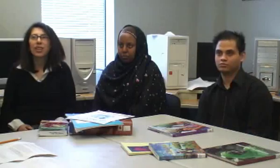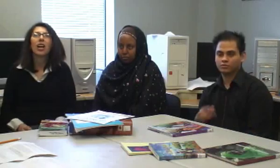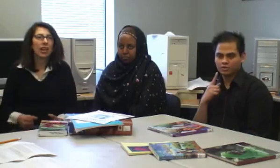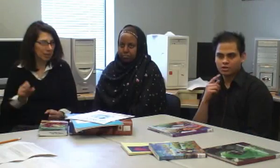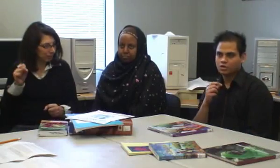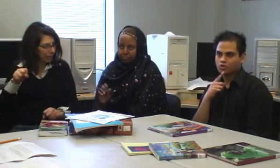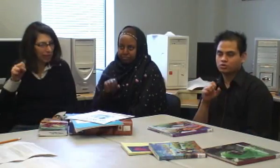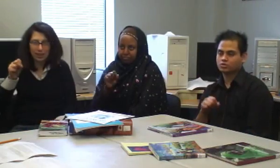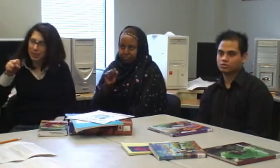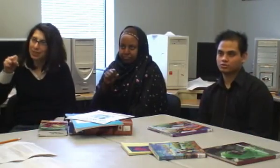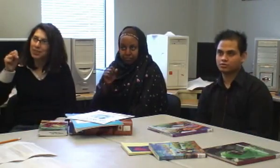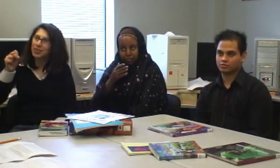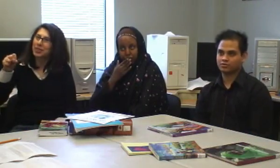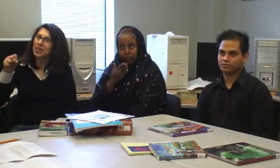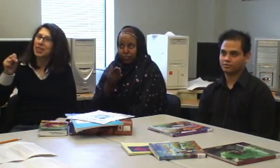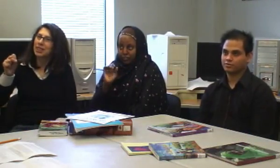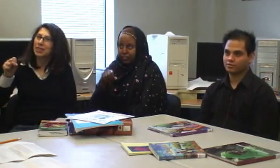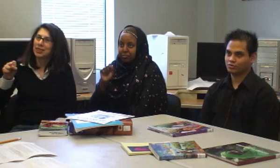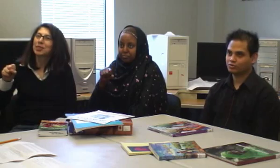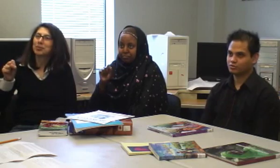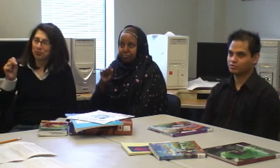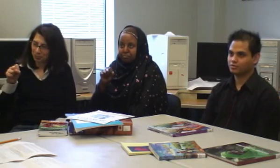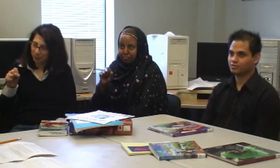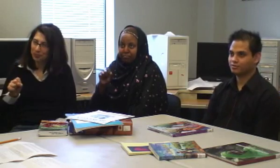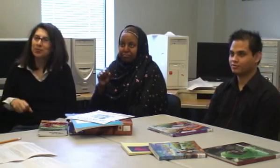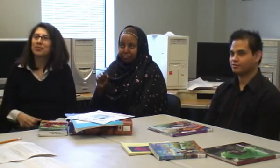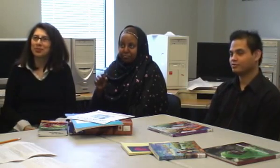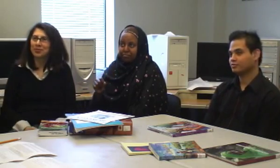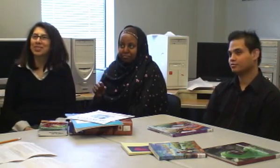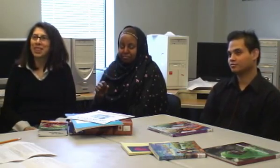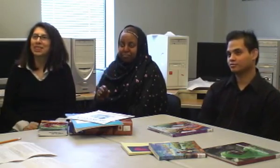Yes, sure!